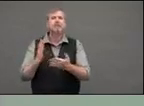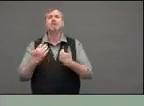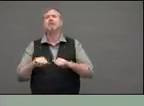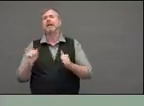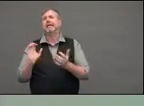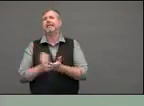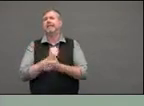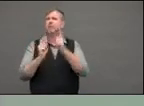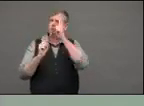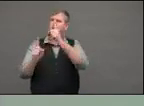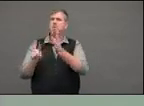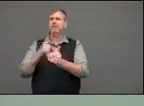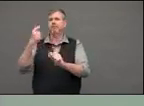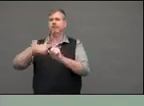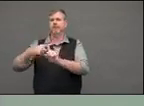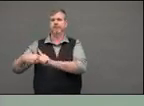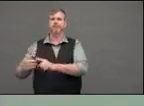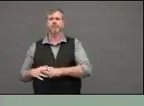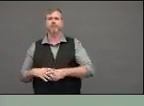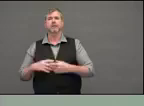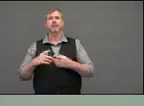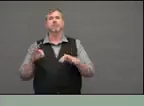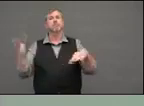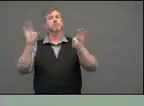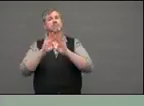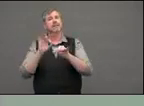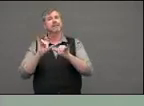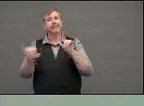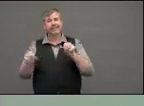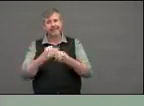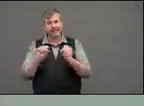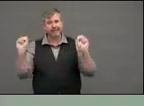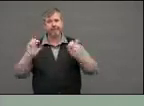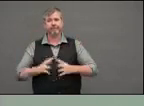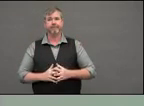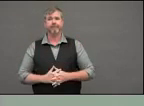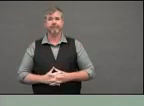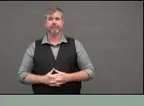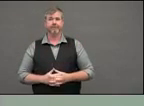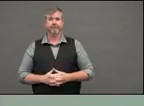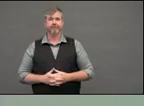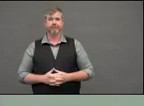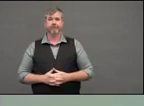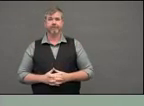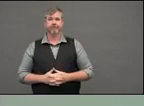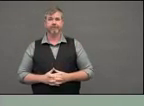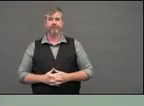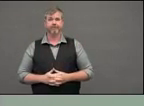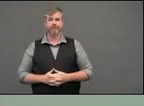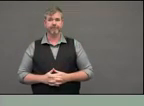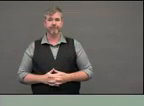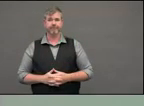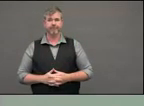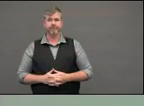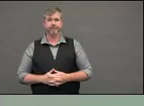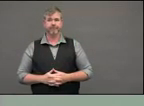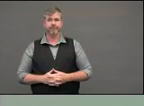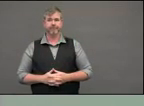safe and we take those precautions before you know you go out to maybe if